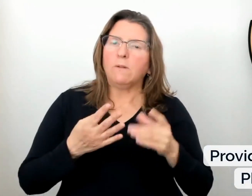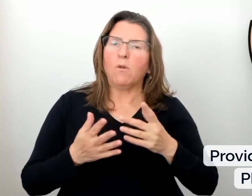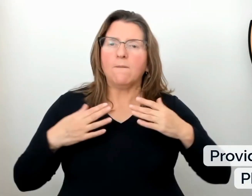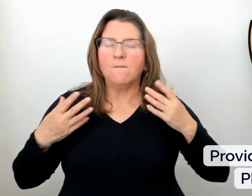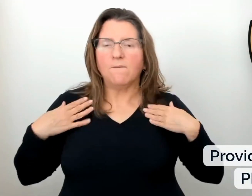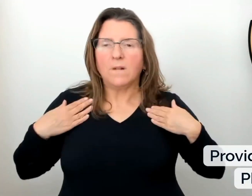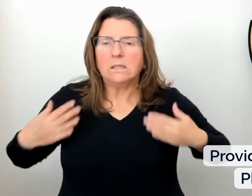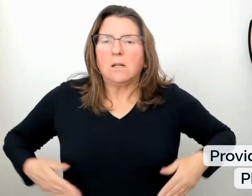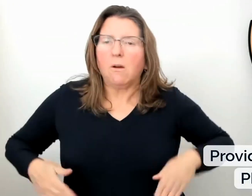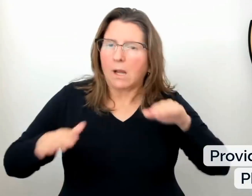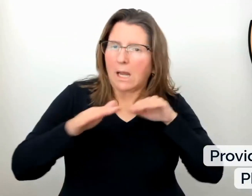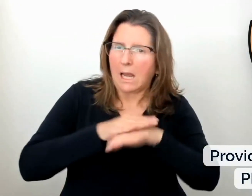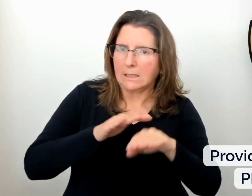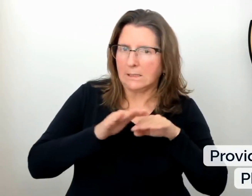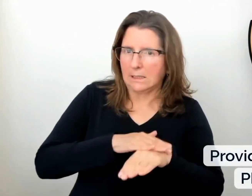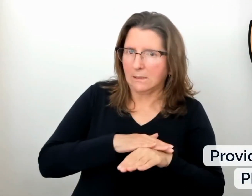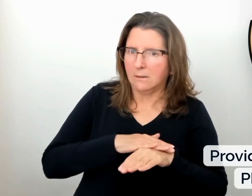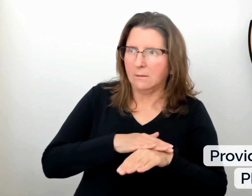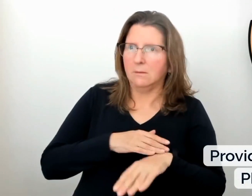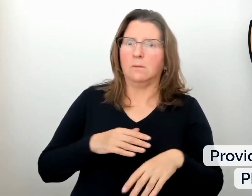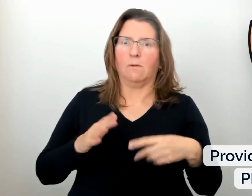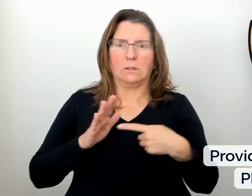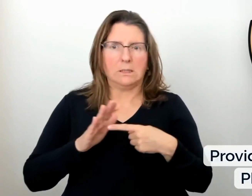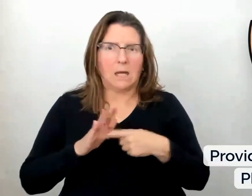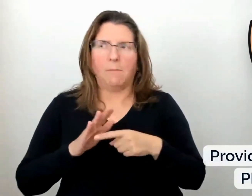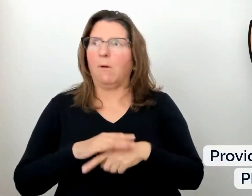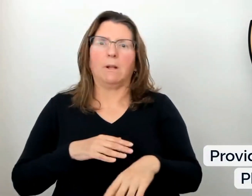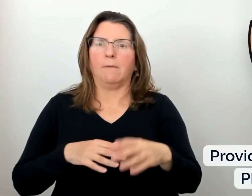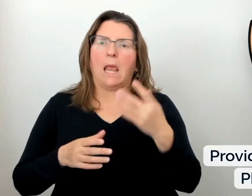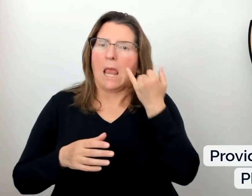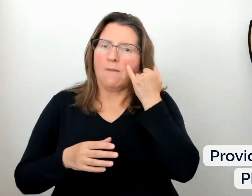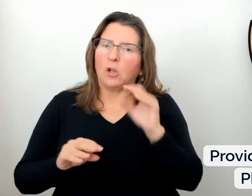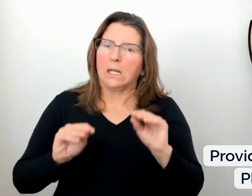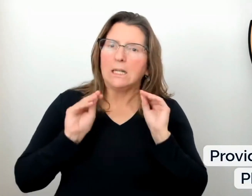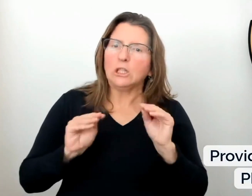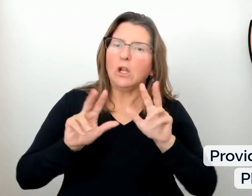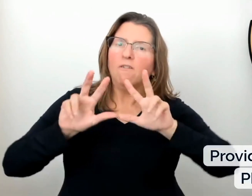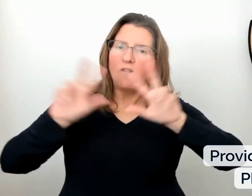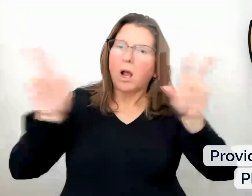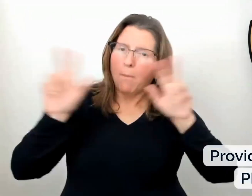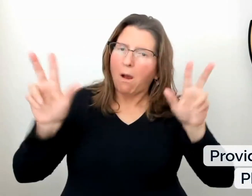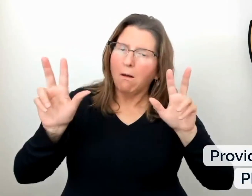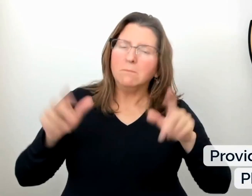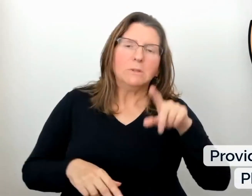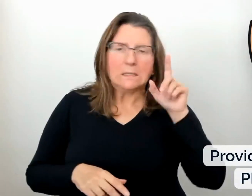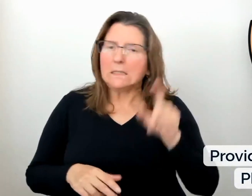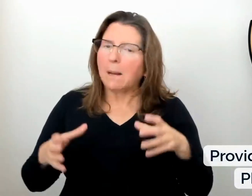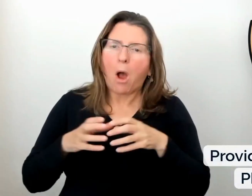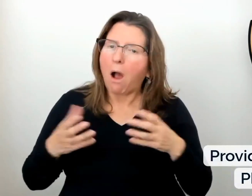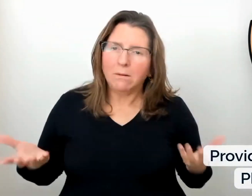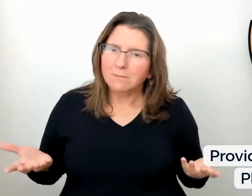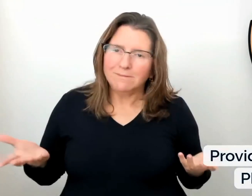Provide options for physical access. If you're teaching volleyball, you'll need a ball!